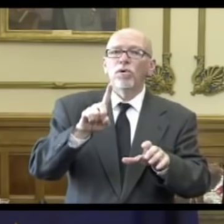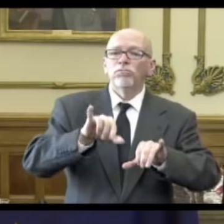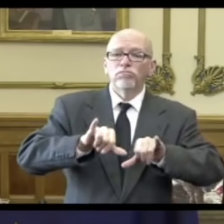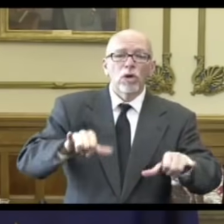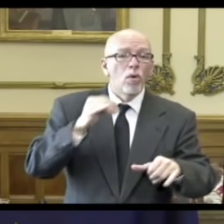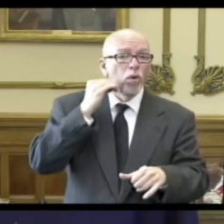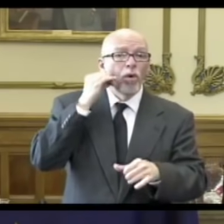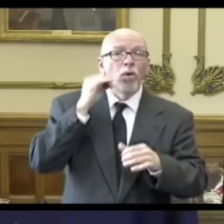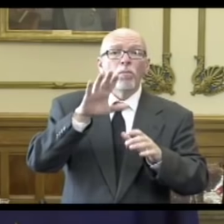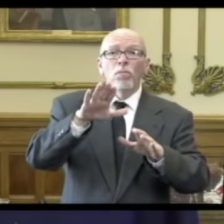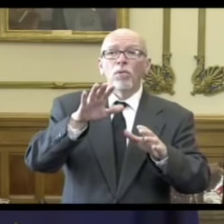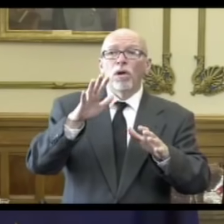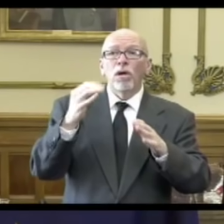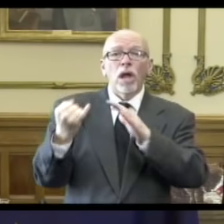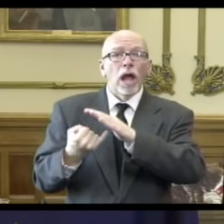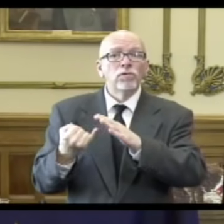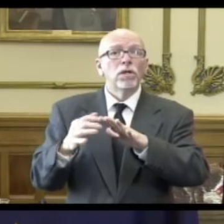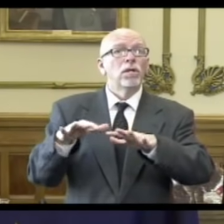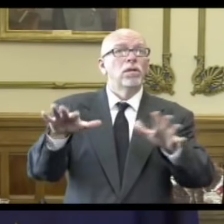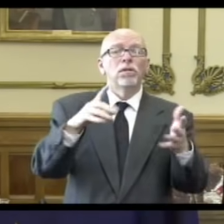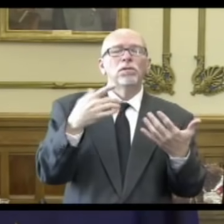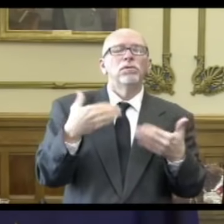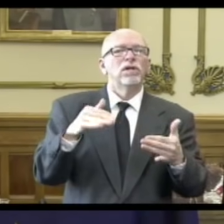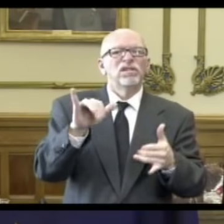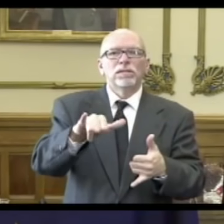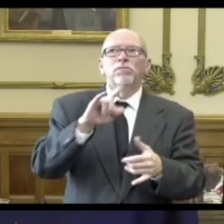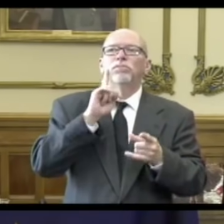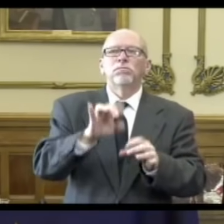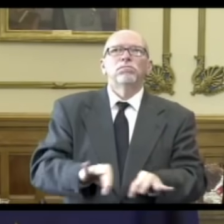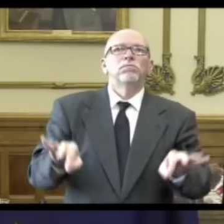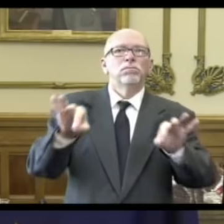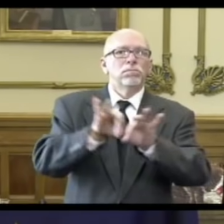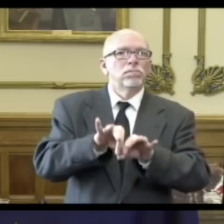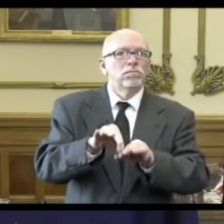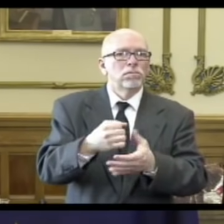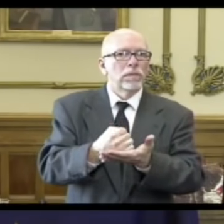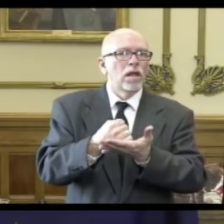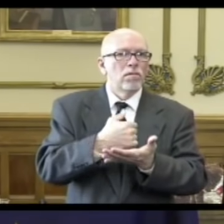OVERWHELM OUR HEALTH CARE SYSTEM. AND THAT'S JUST BEEN